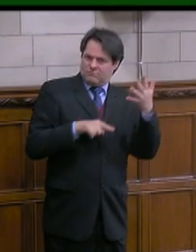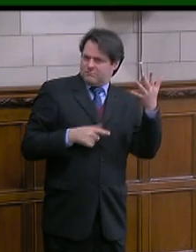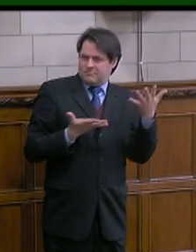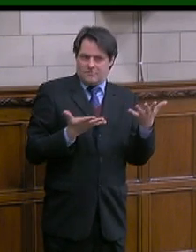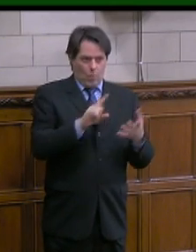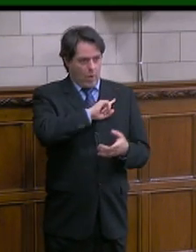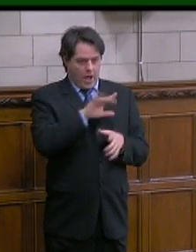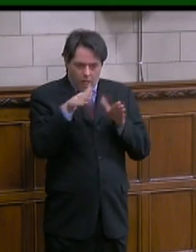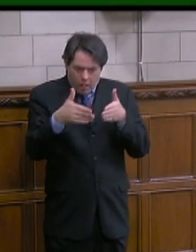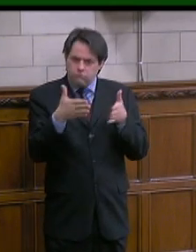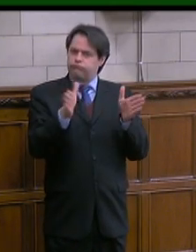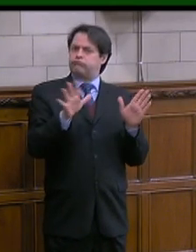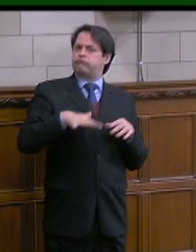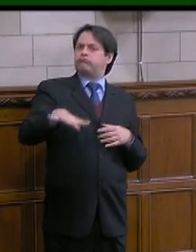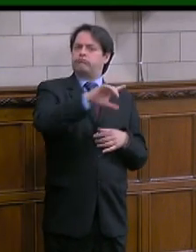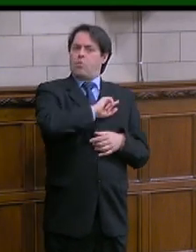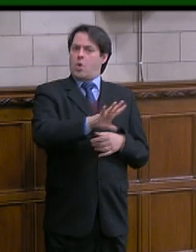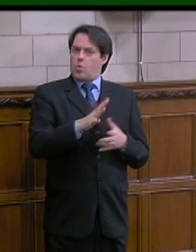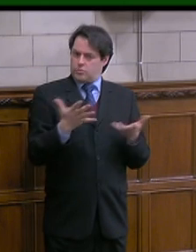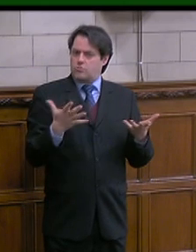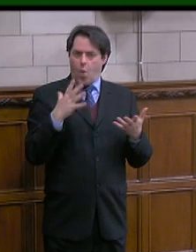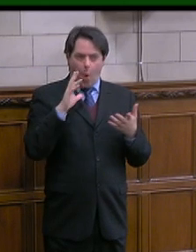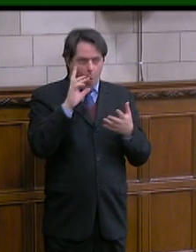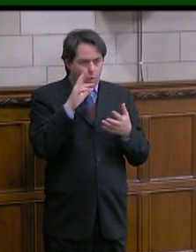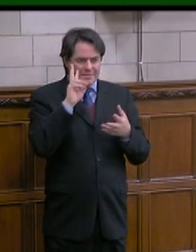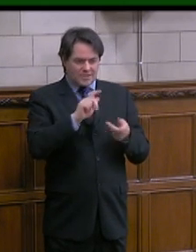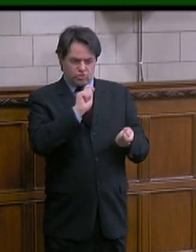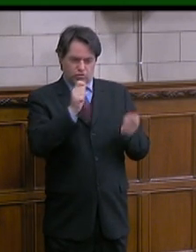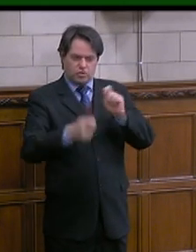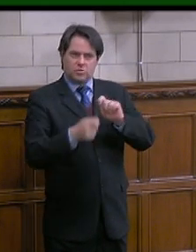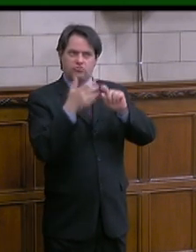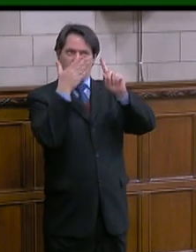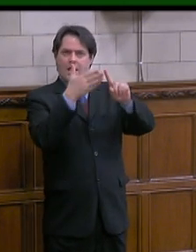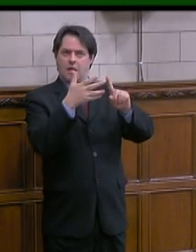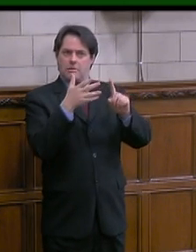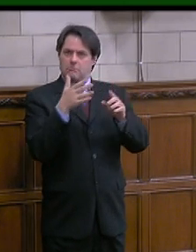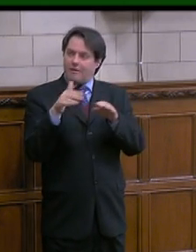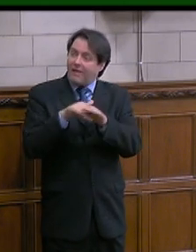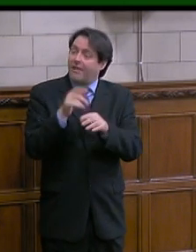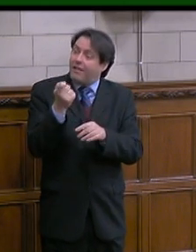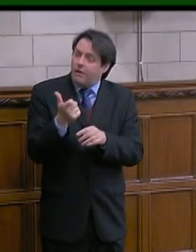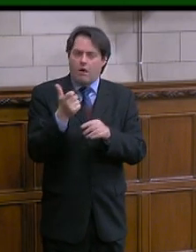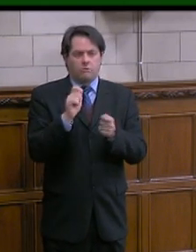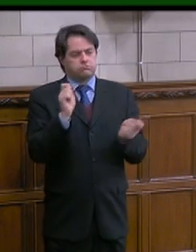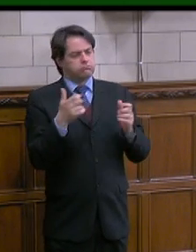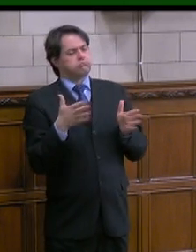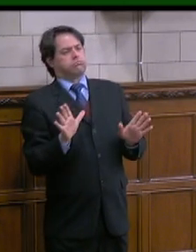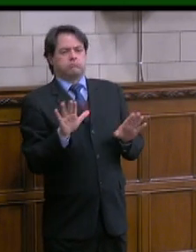I hope we will see a tangible shift in that agenda.